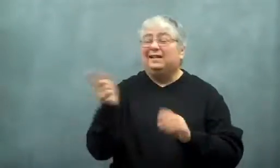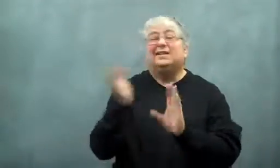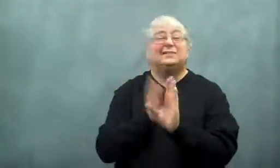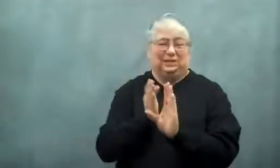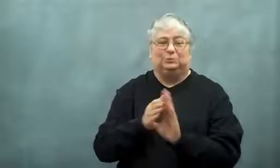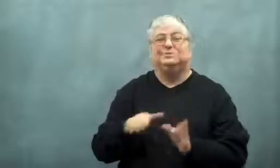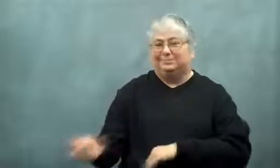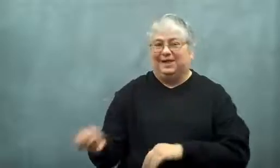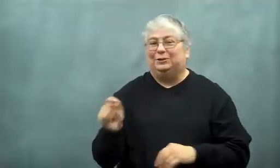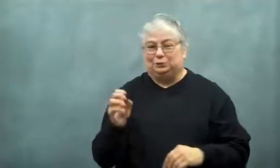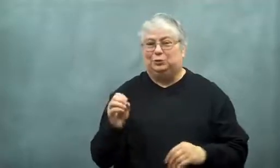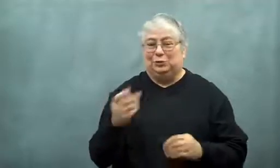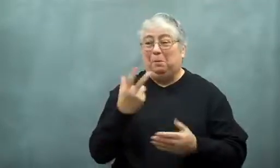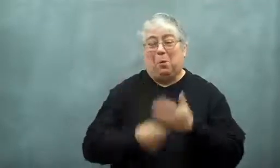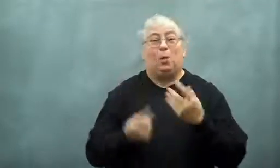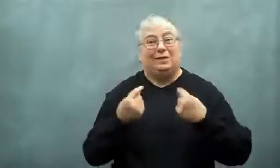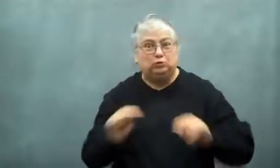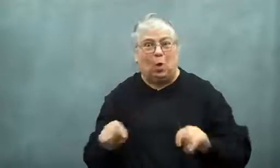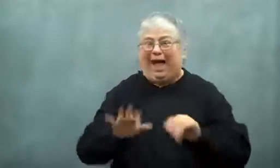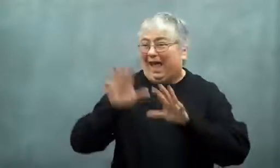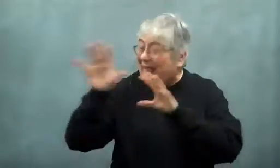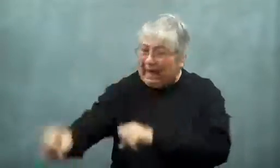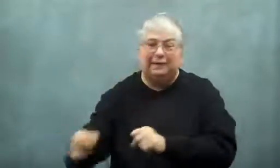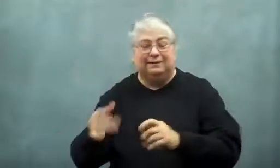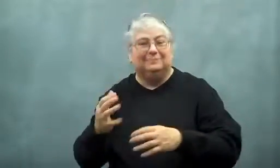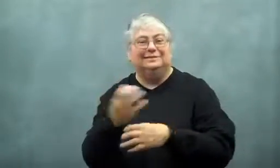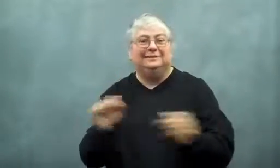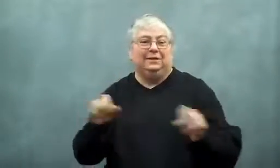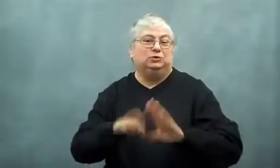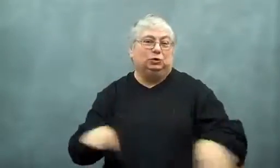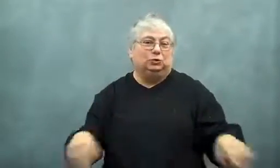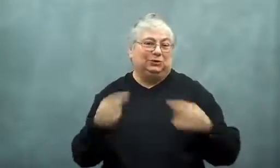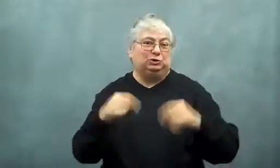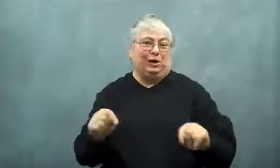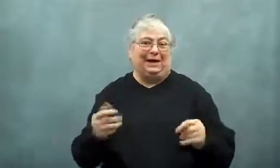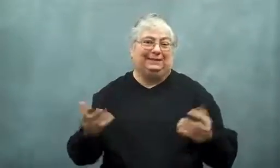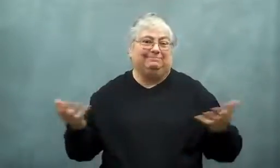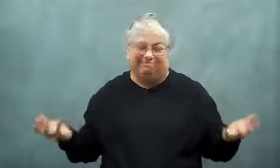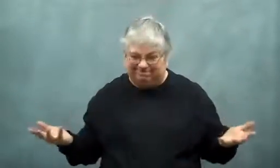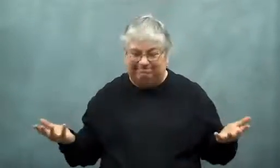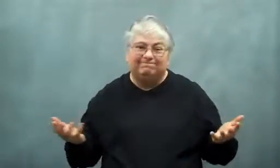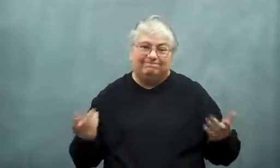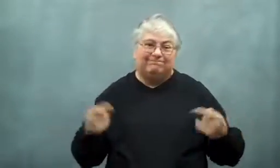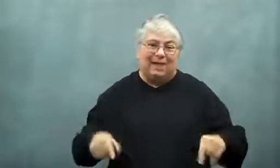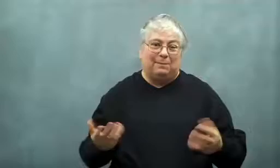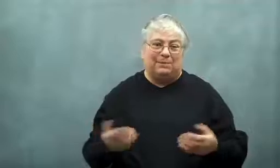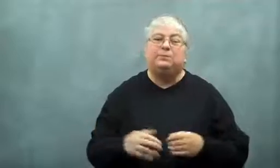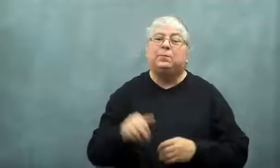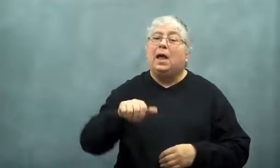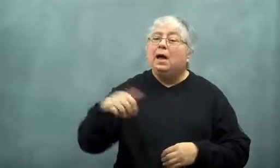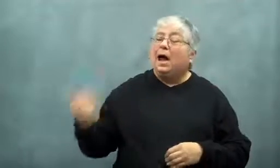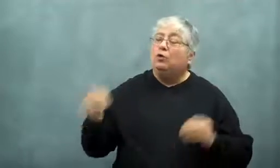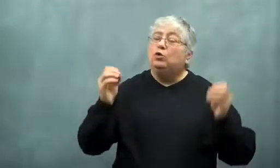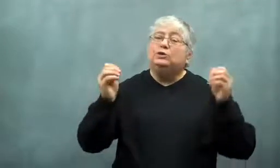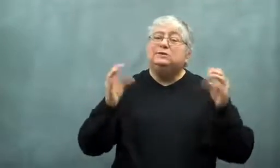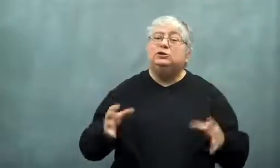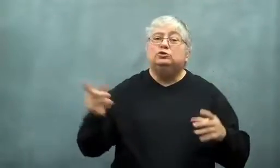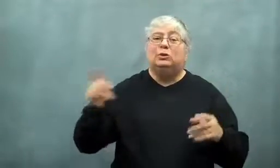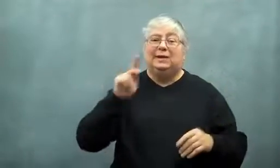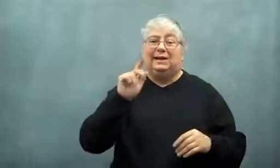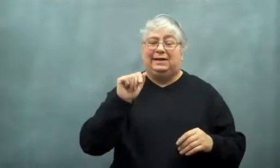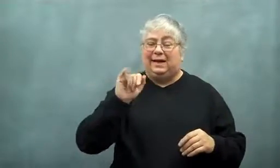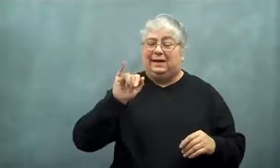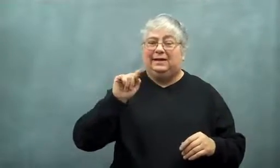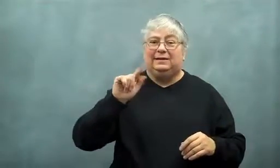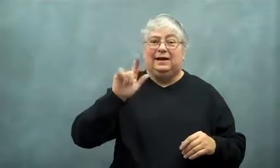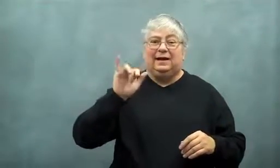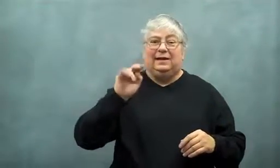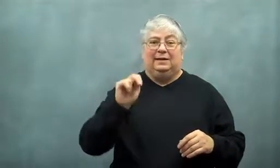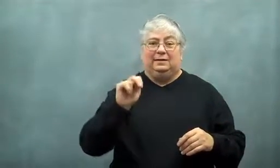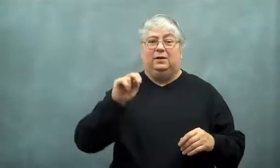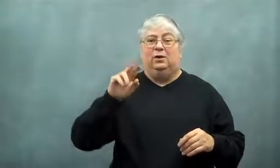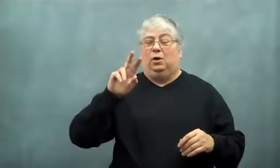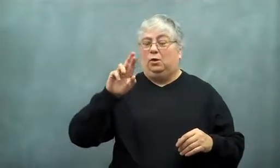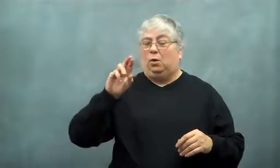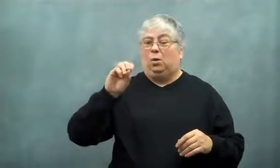The psychologist was killed too. They were trying to save the children.